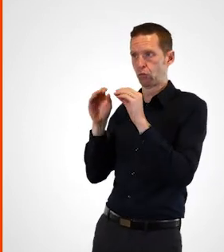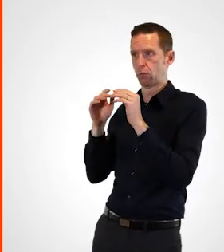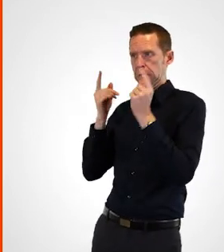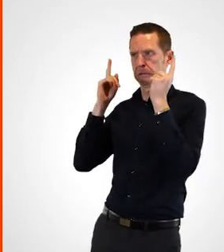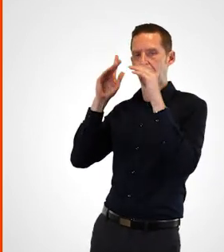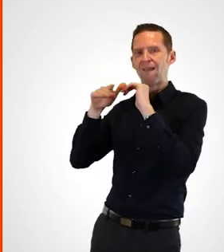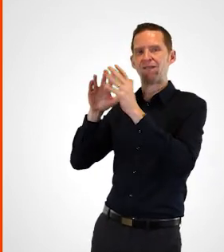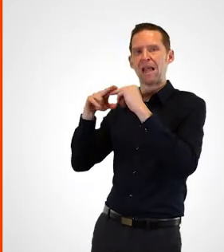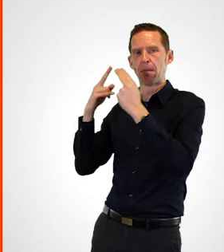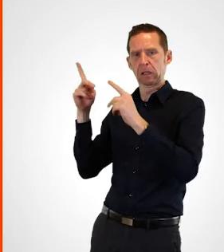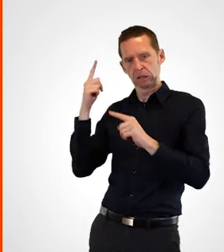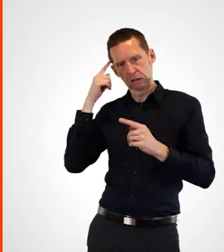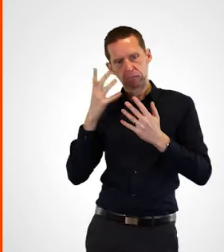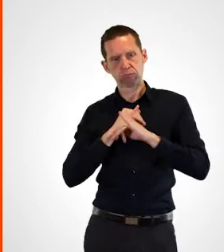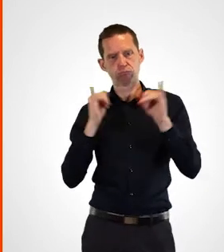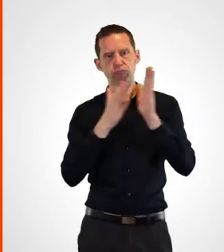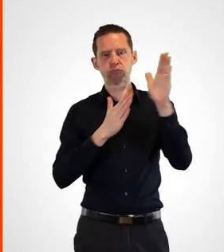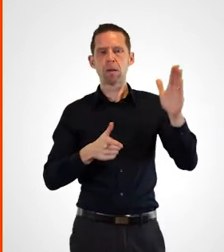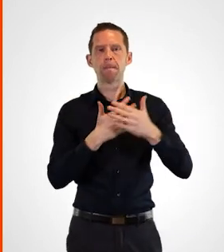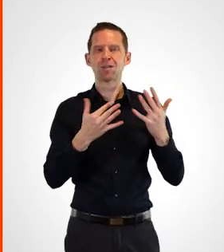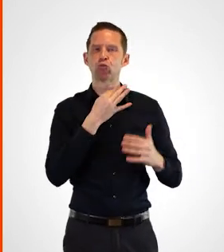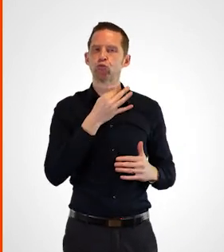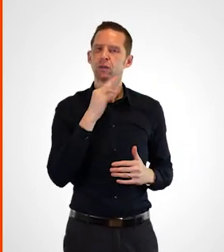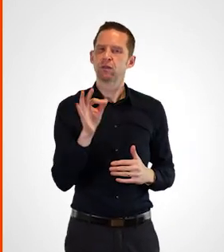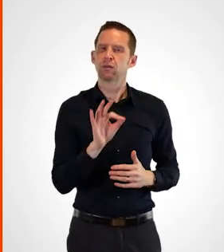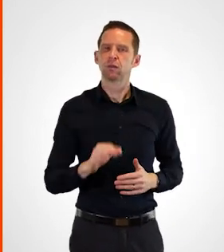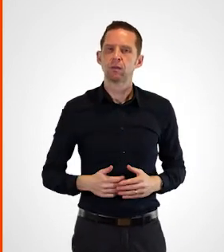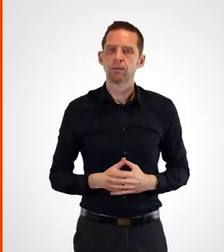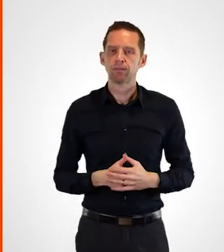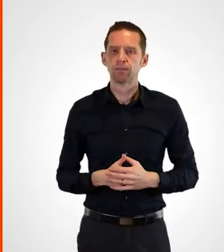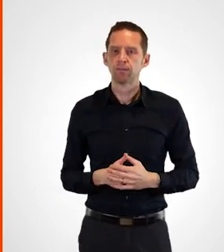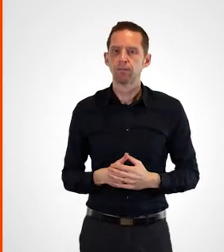that children are at great risk. And again underscoring the notion that skills